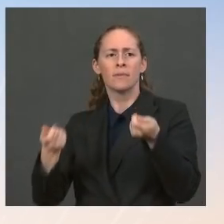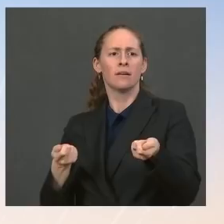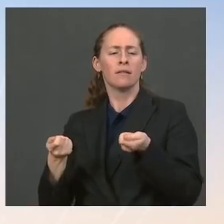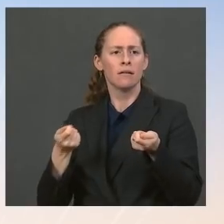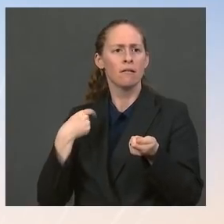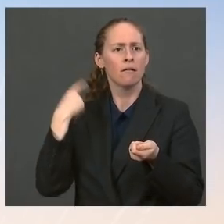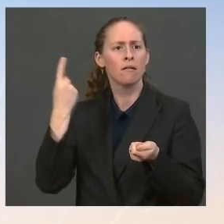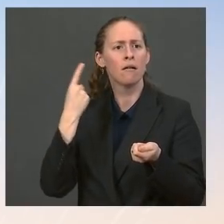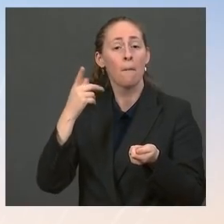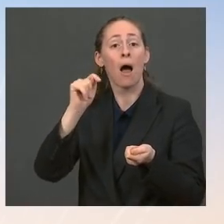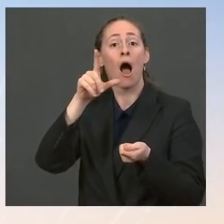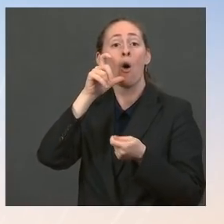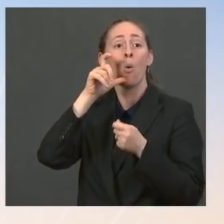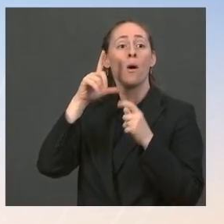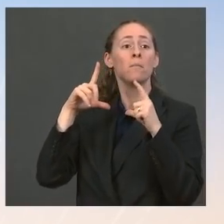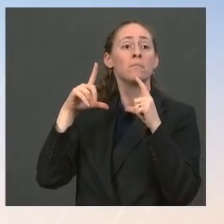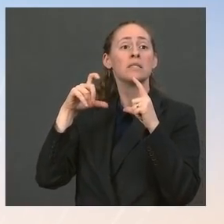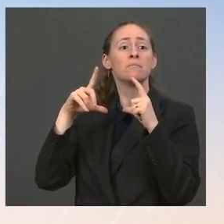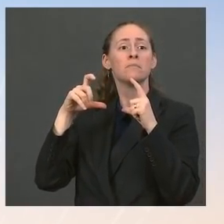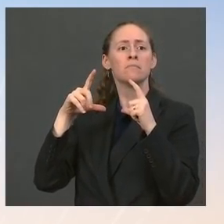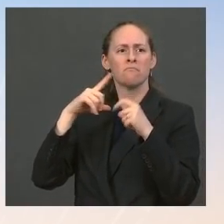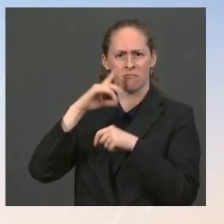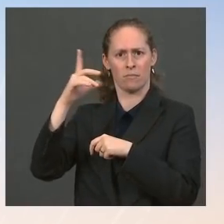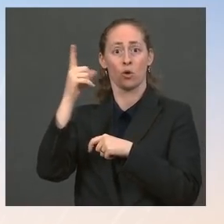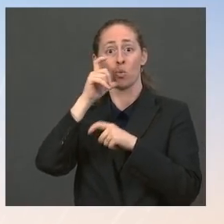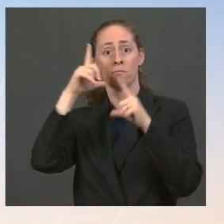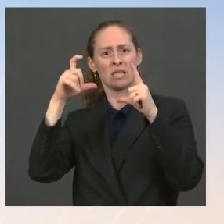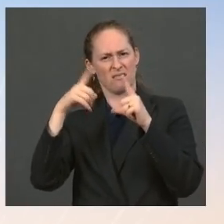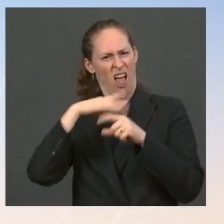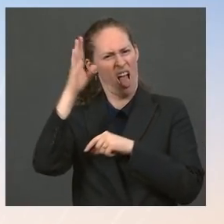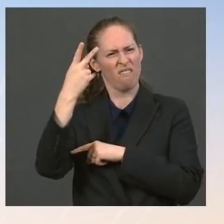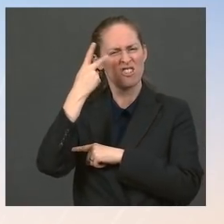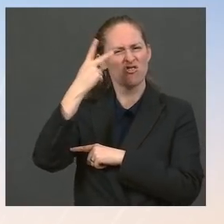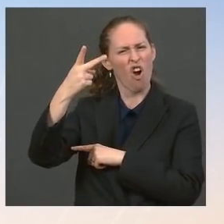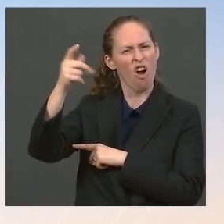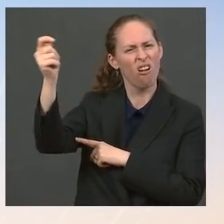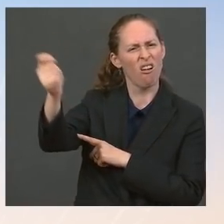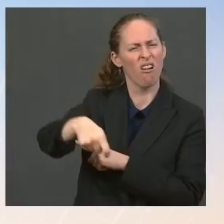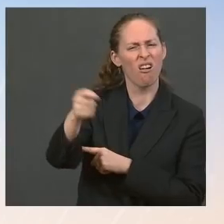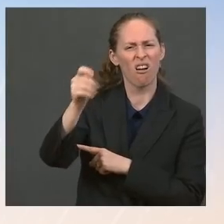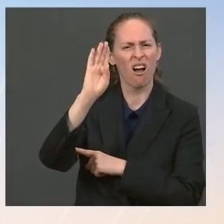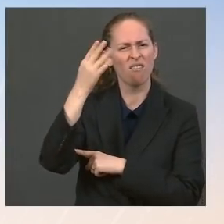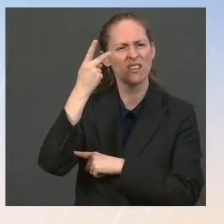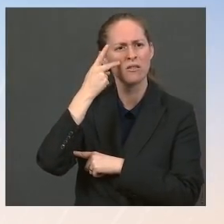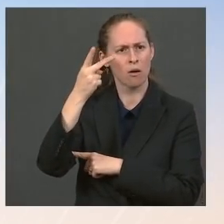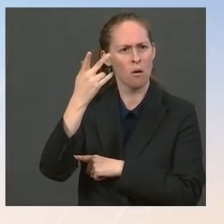So, why is the President out there today talking about people being "strapped"? Secretary Mayorkas: So let me --